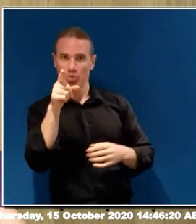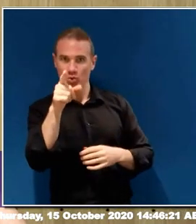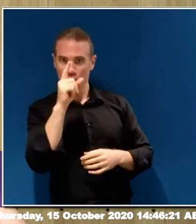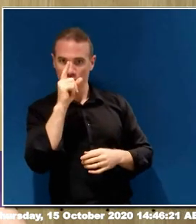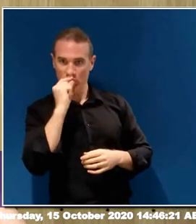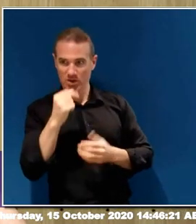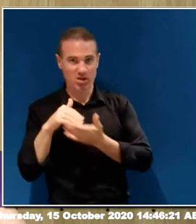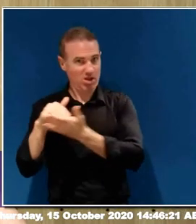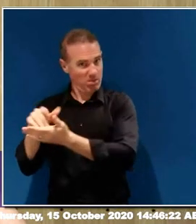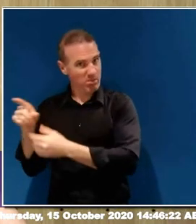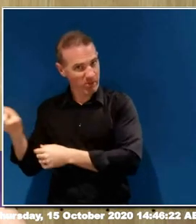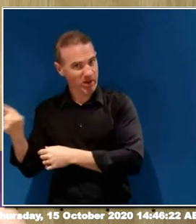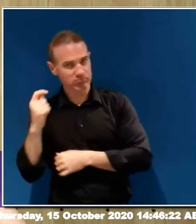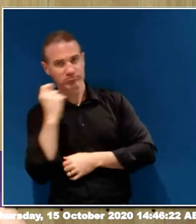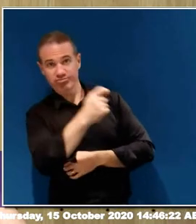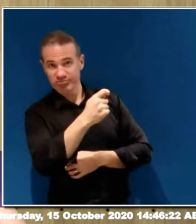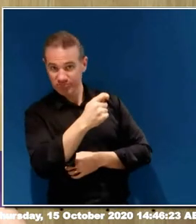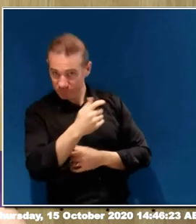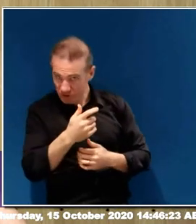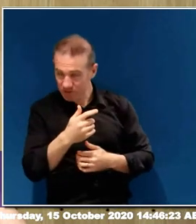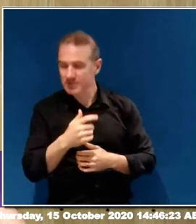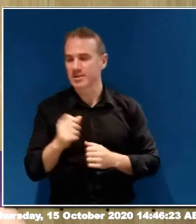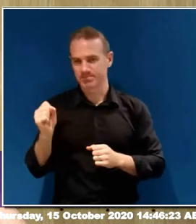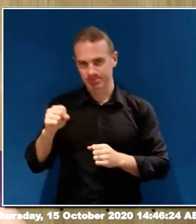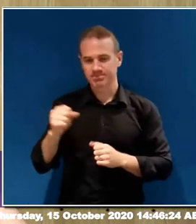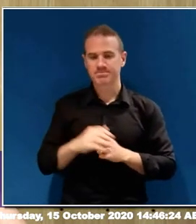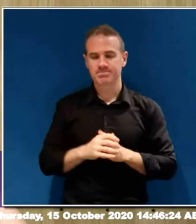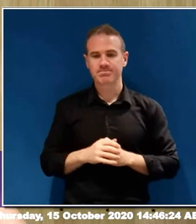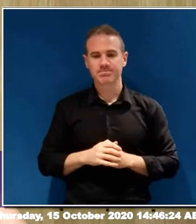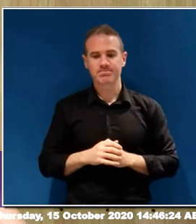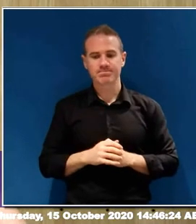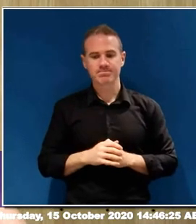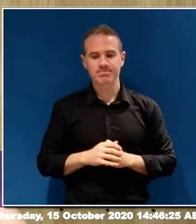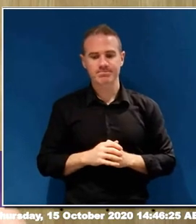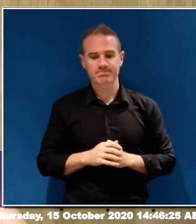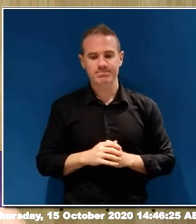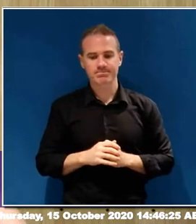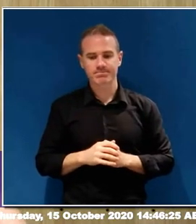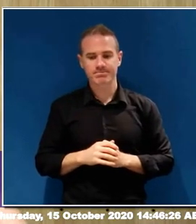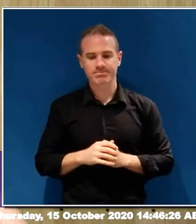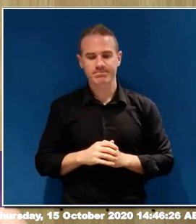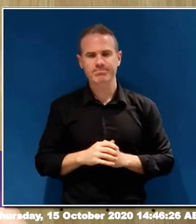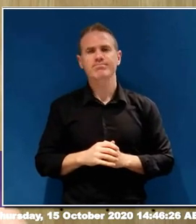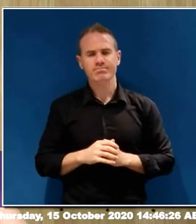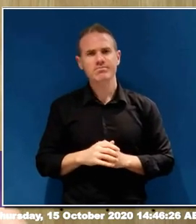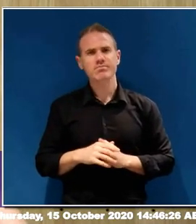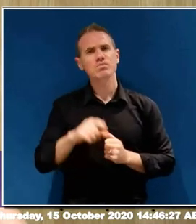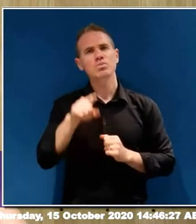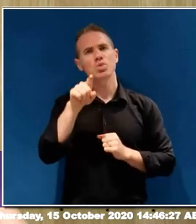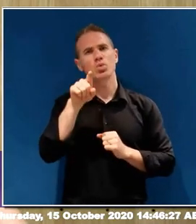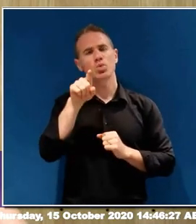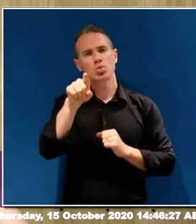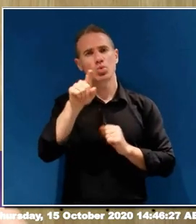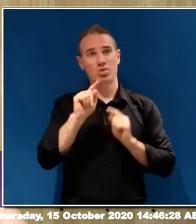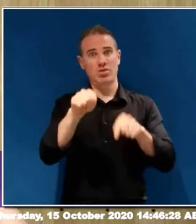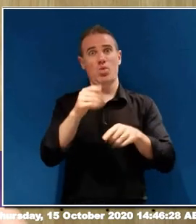And whilst you were there, your experience is that exclusion decisions would usually be taken by the principal?